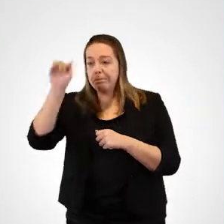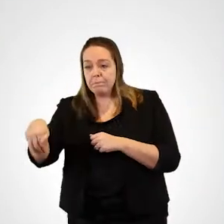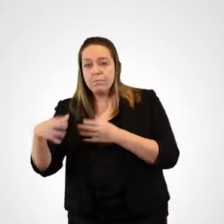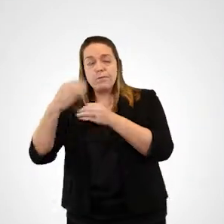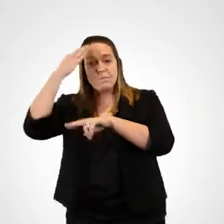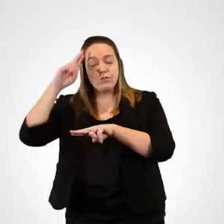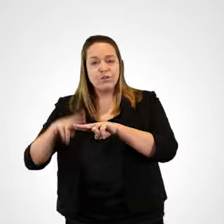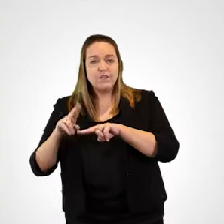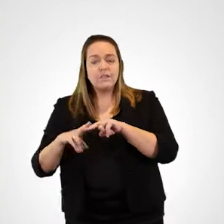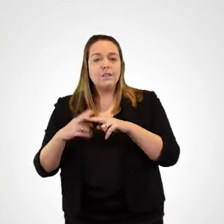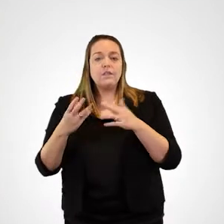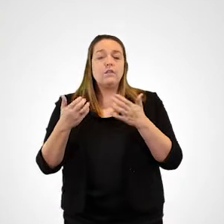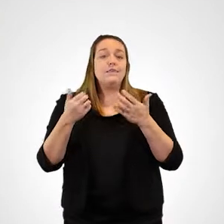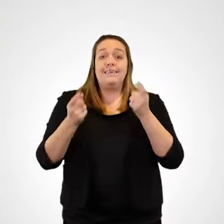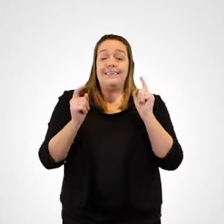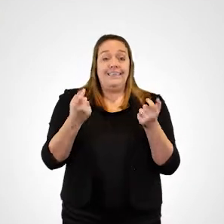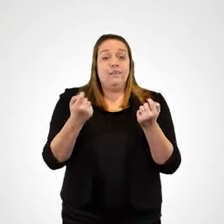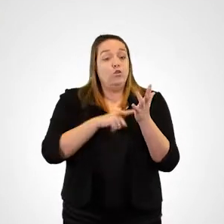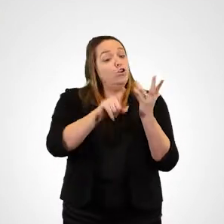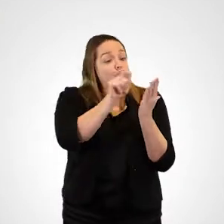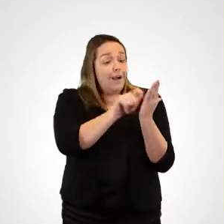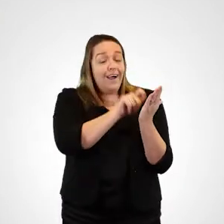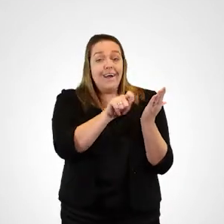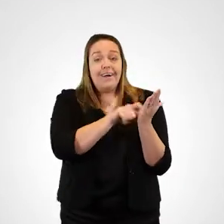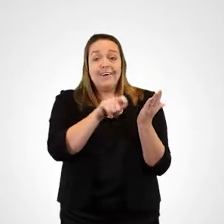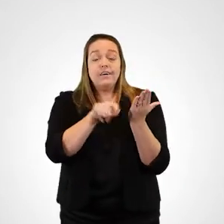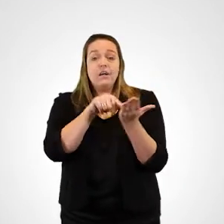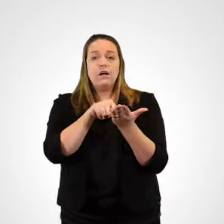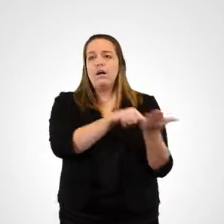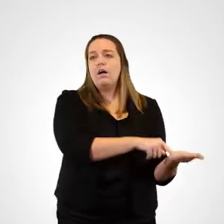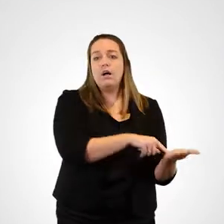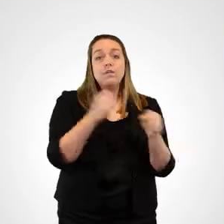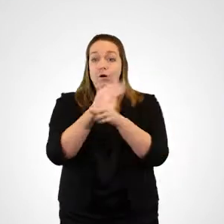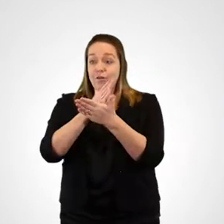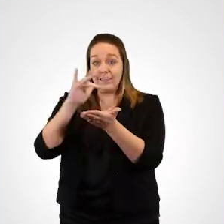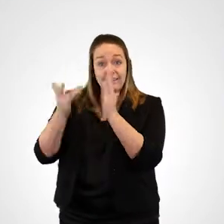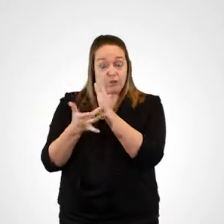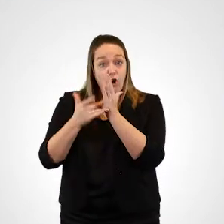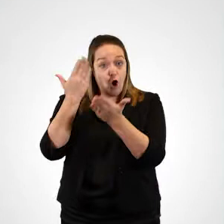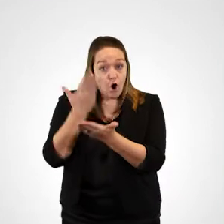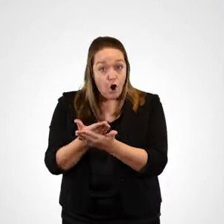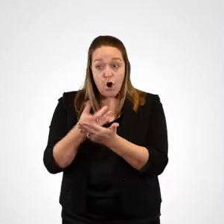it's so much easier to write those points down than to make sure that the technology is on and working and consistently used,